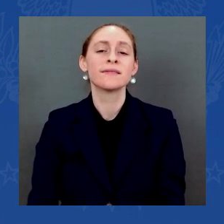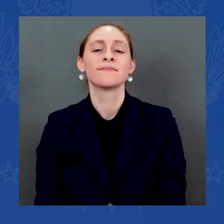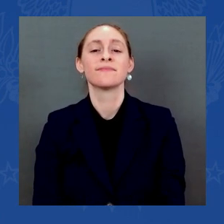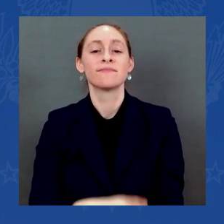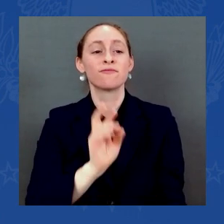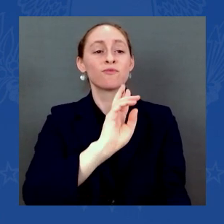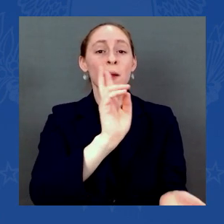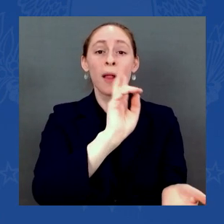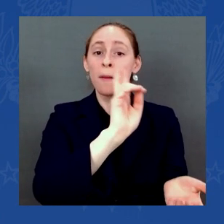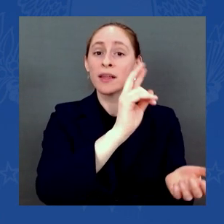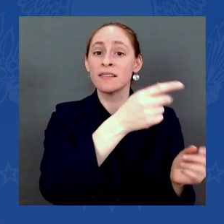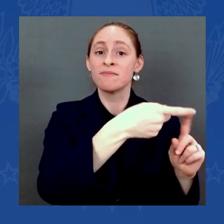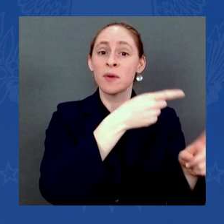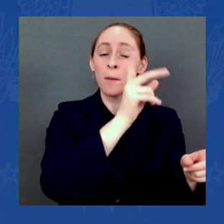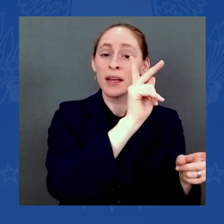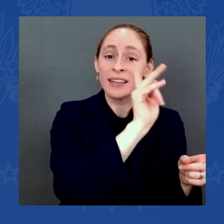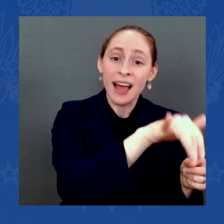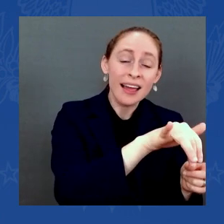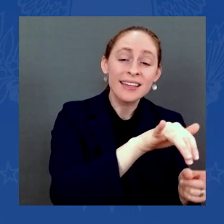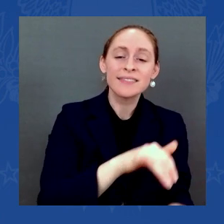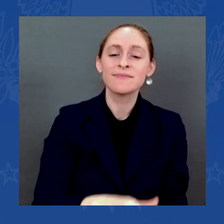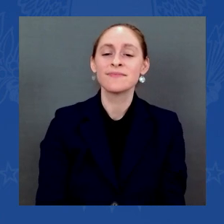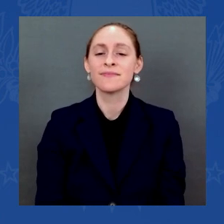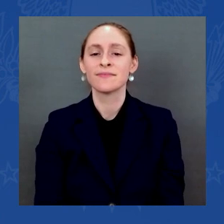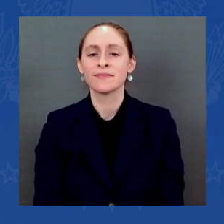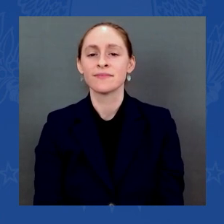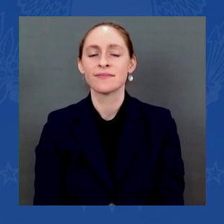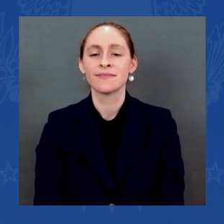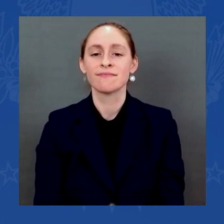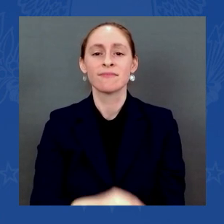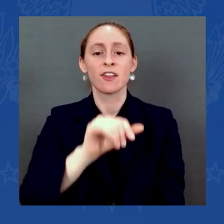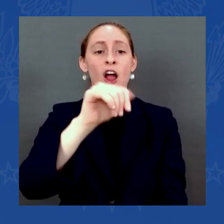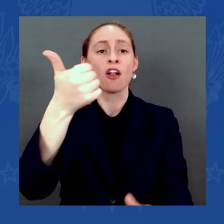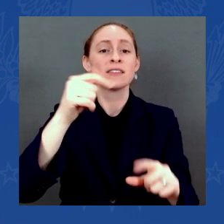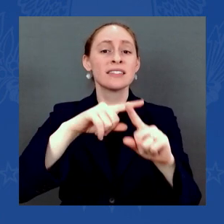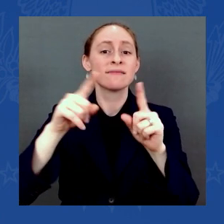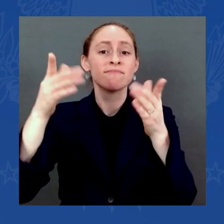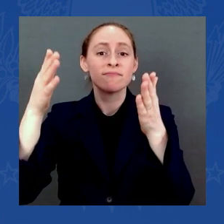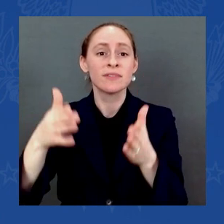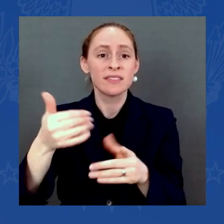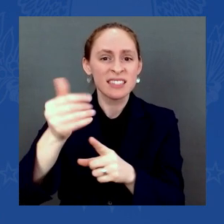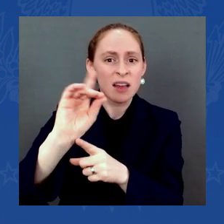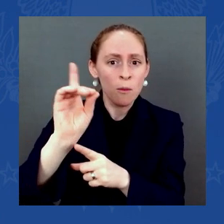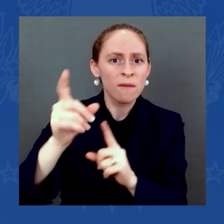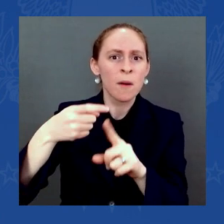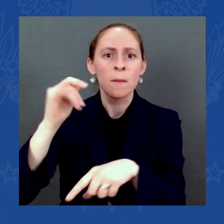Democrat from Illinois; Cathy McMorris, Republican from Washington State; Frank Pallone, Democrat from New Jersey;